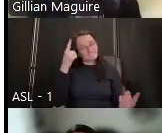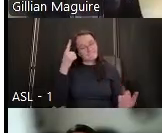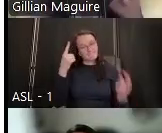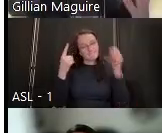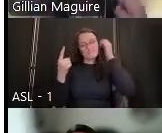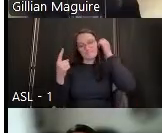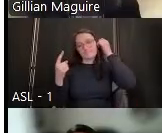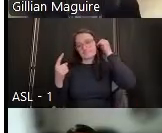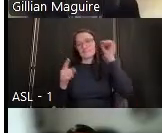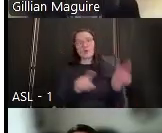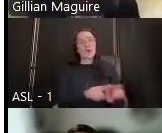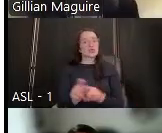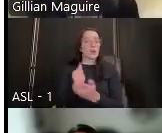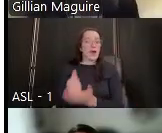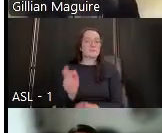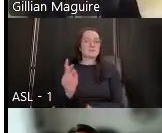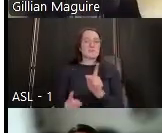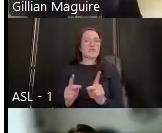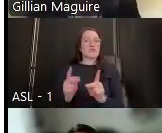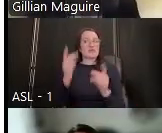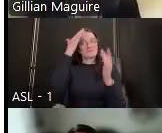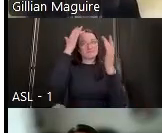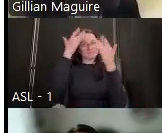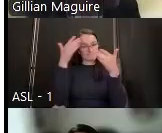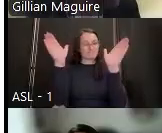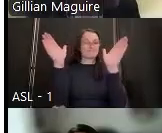people's thinking about what's possible. So you're very welcome to use all of those